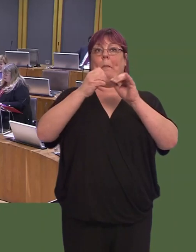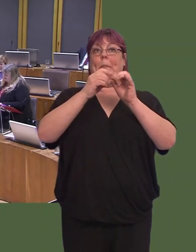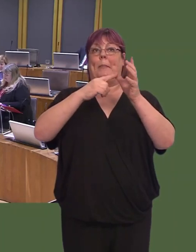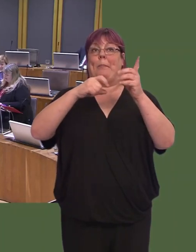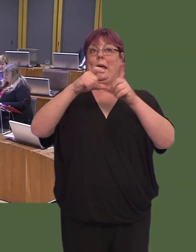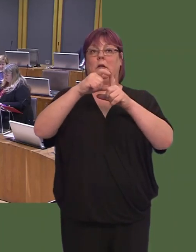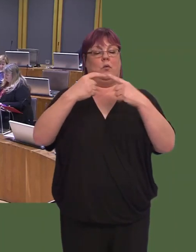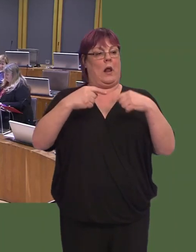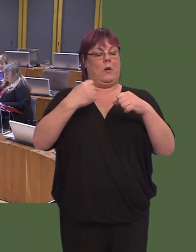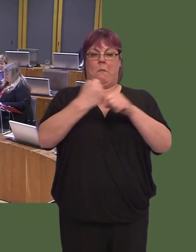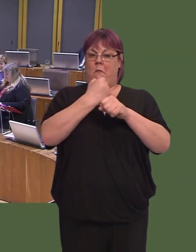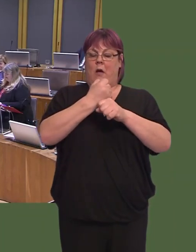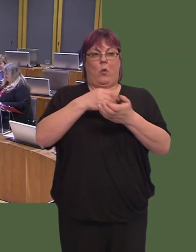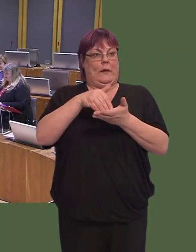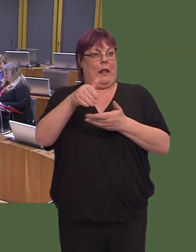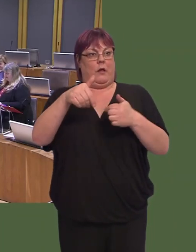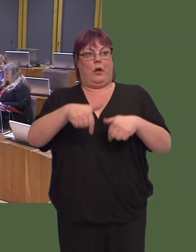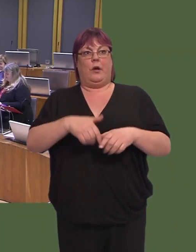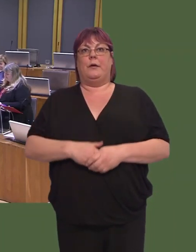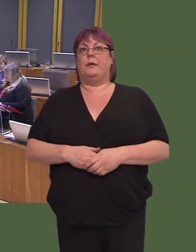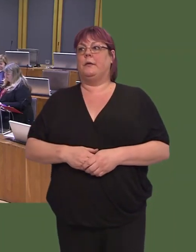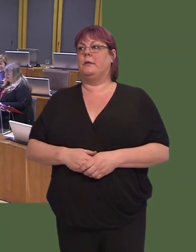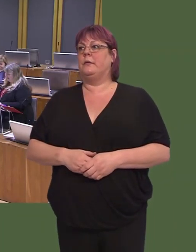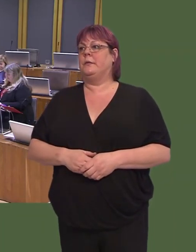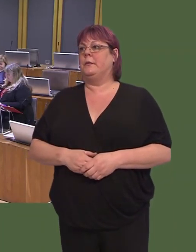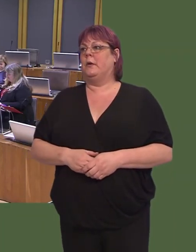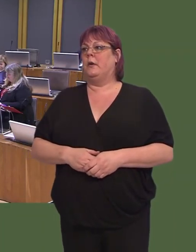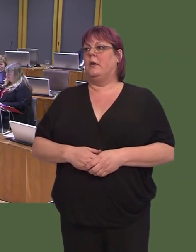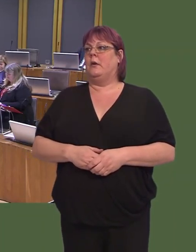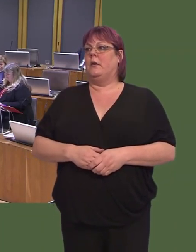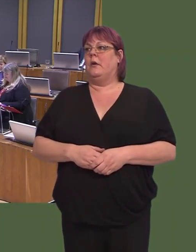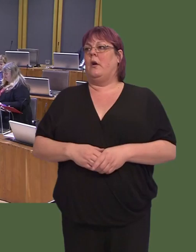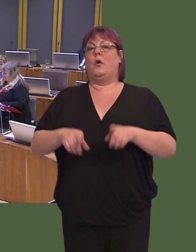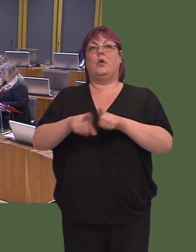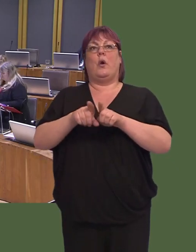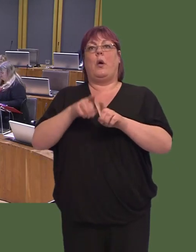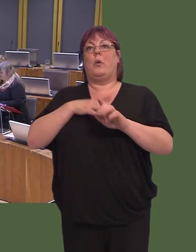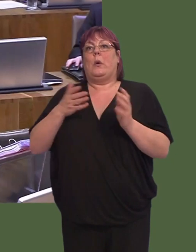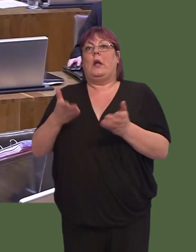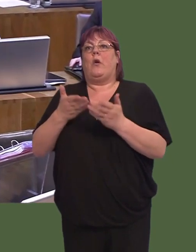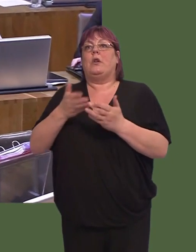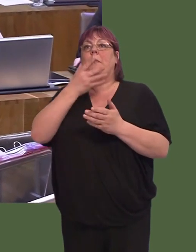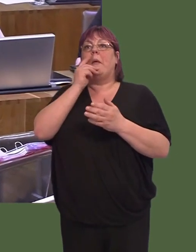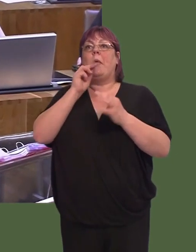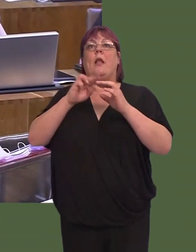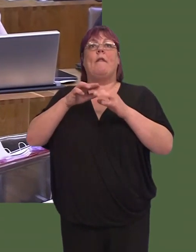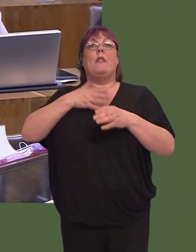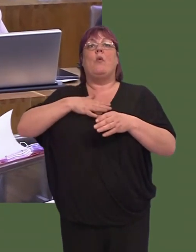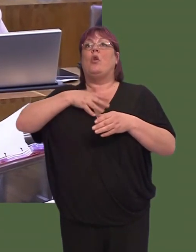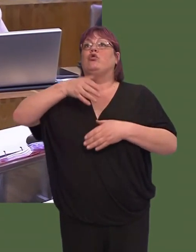Llantwit Major recently became the first town in Wales to sign up to the Refill app, which encourages people to refill water bottles at shops, cafes and businesses, so we'd like